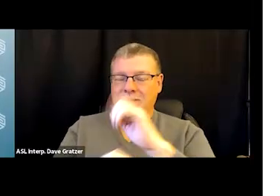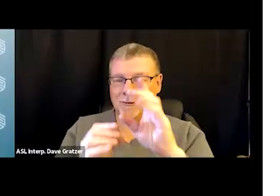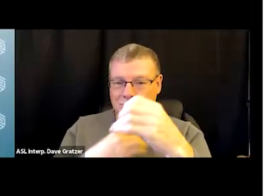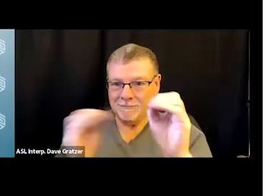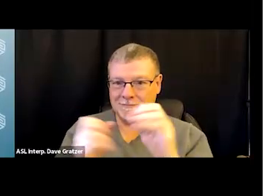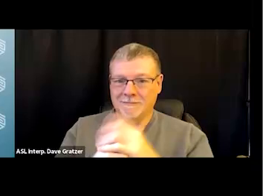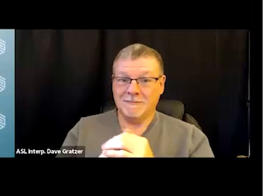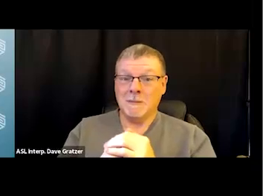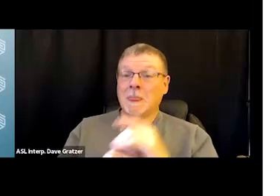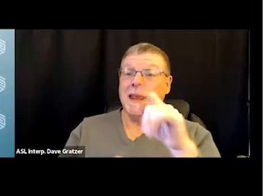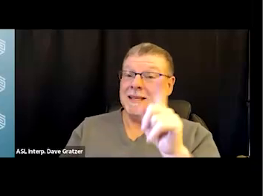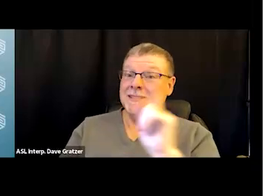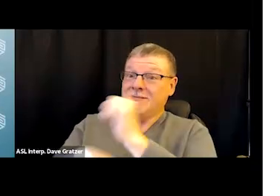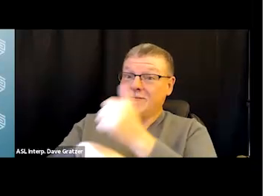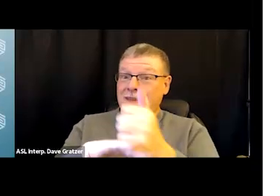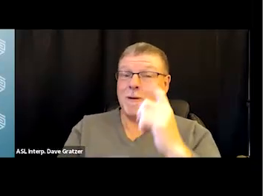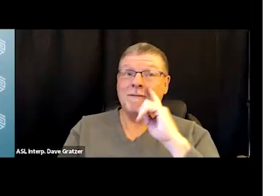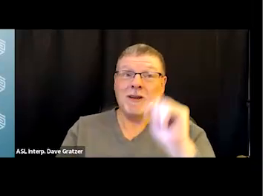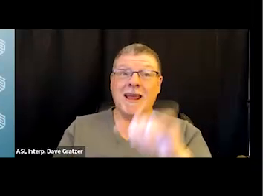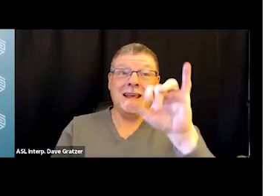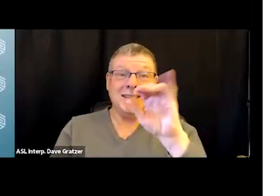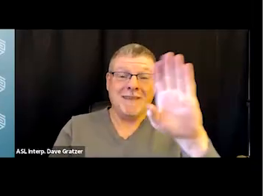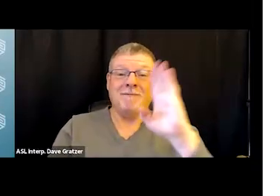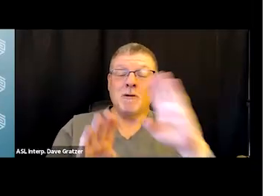where she was one of the founders of San Francisco's Behavioral Health Court.